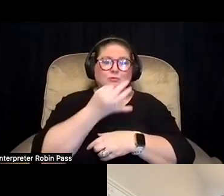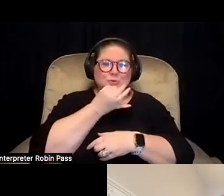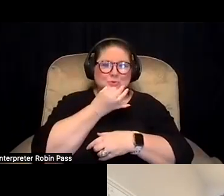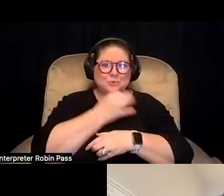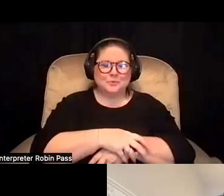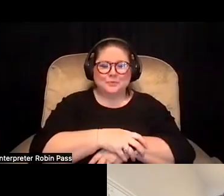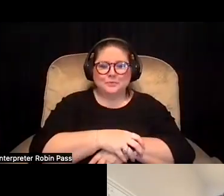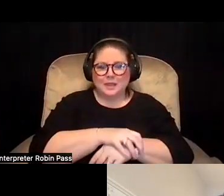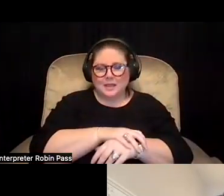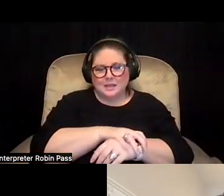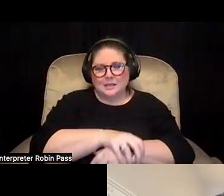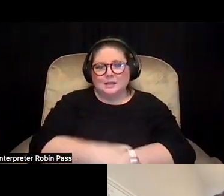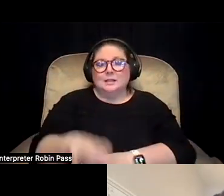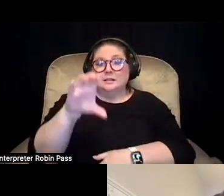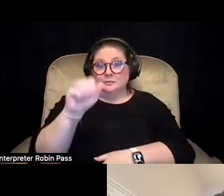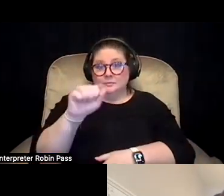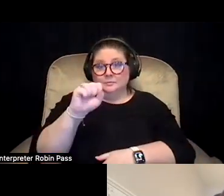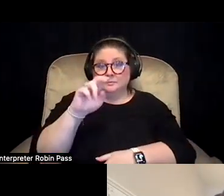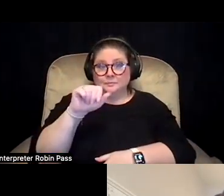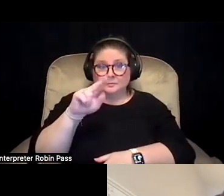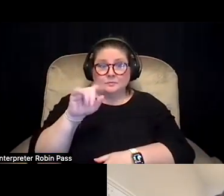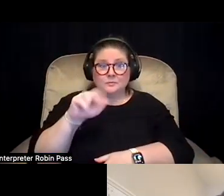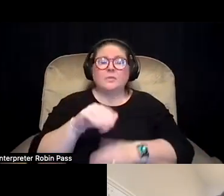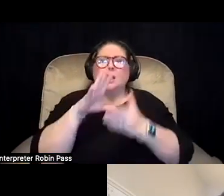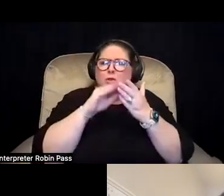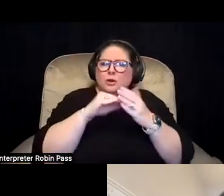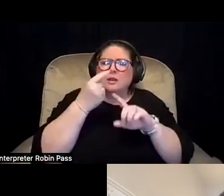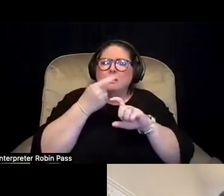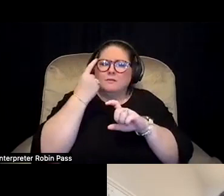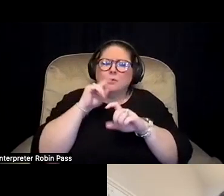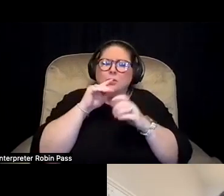as cassandra said please subscribe to learning for justice through our website you can subscribe to